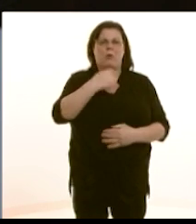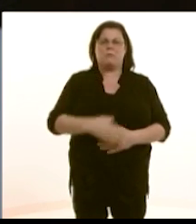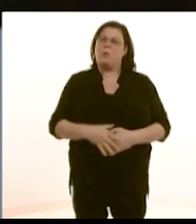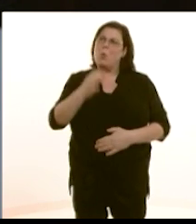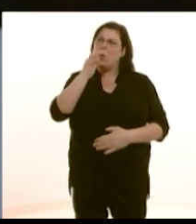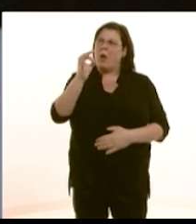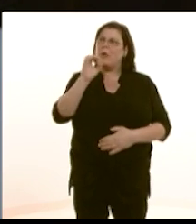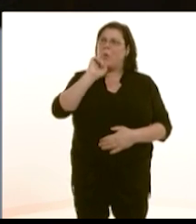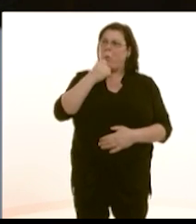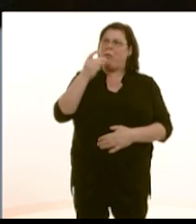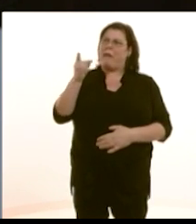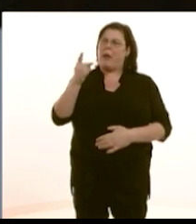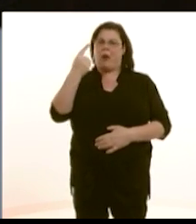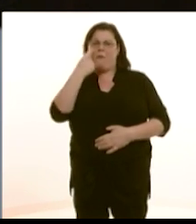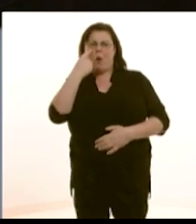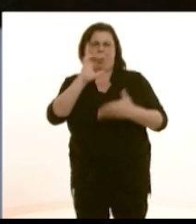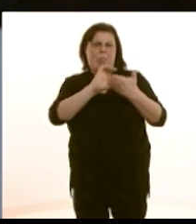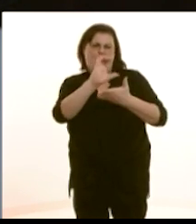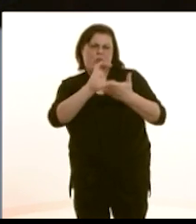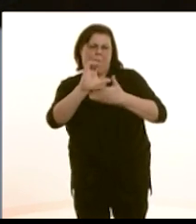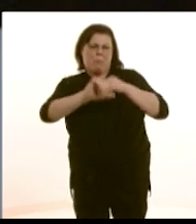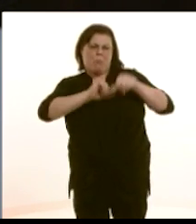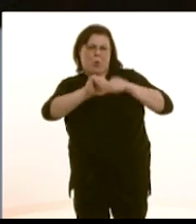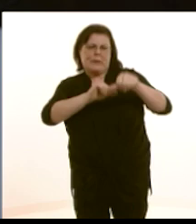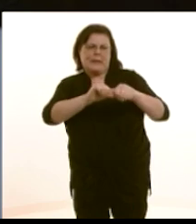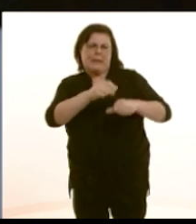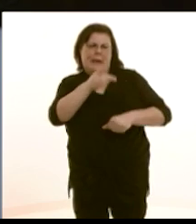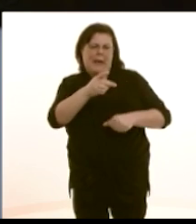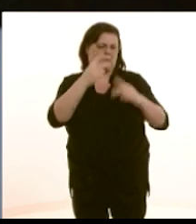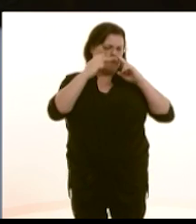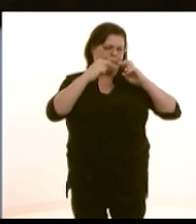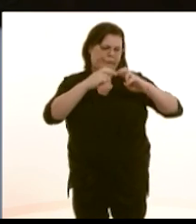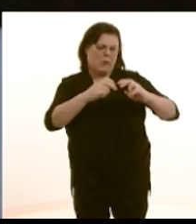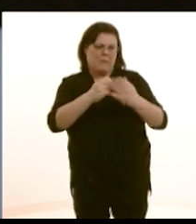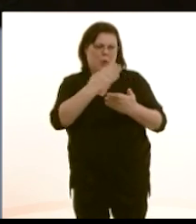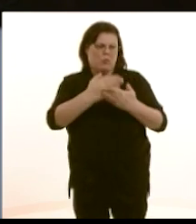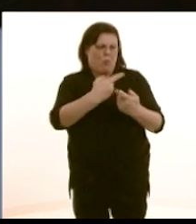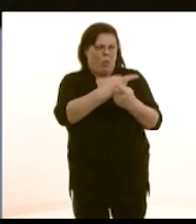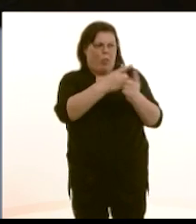the grant-awarding process and ensure that those organisations in receipt of grants,